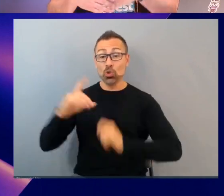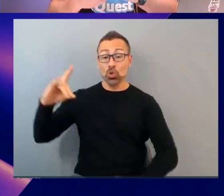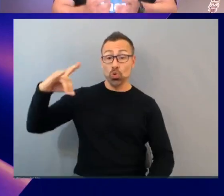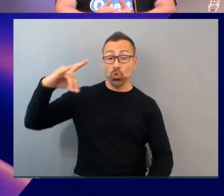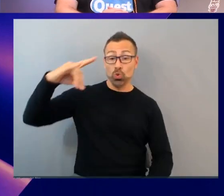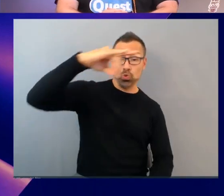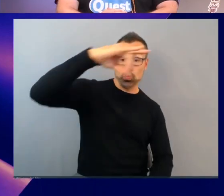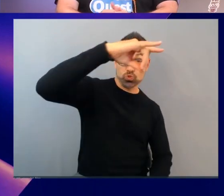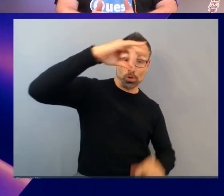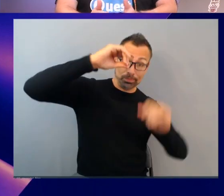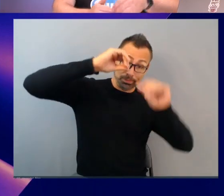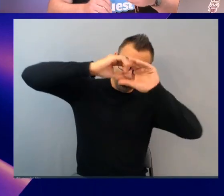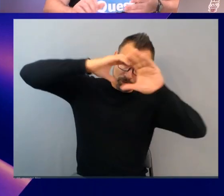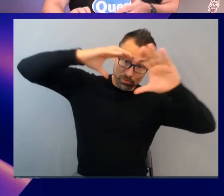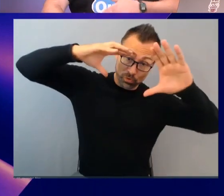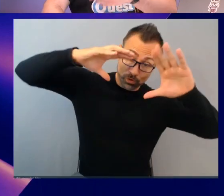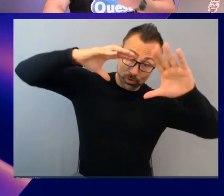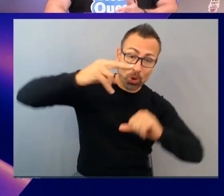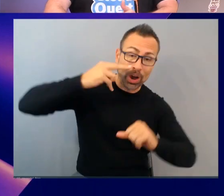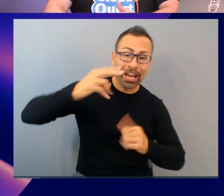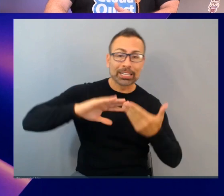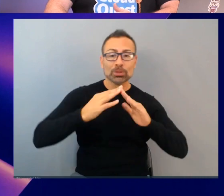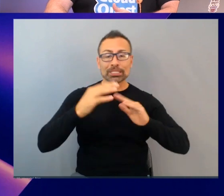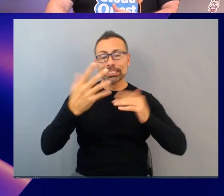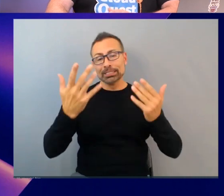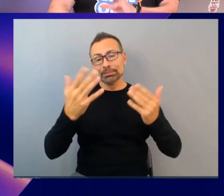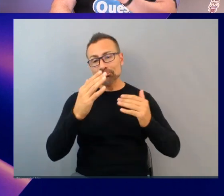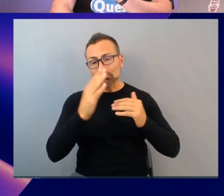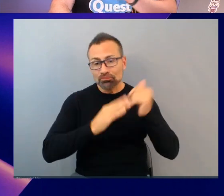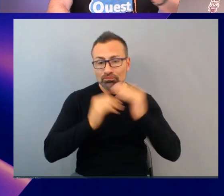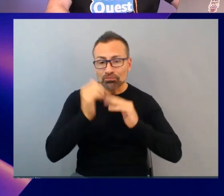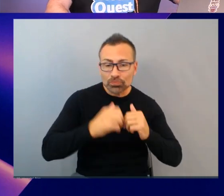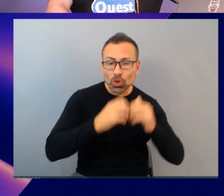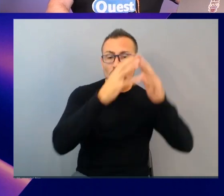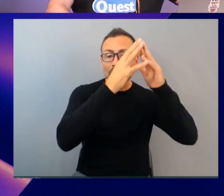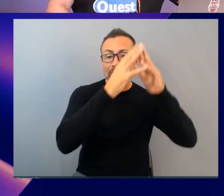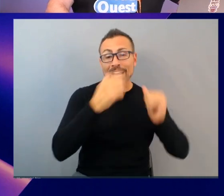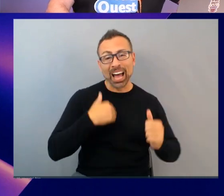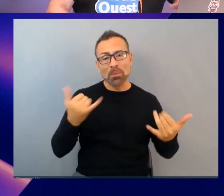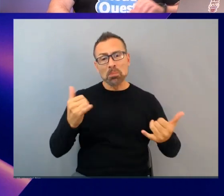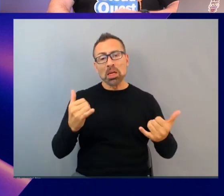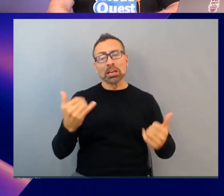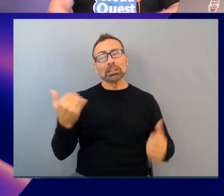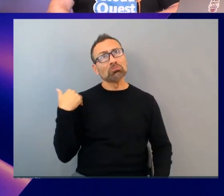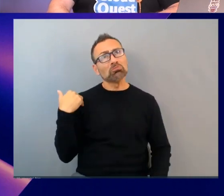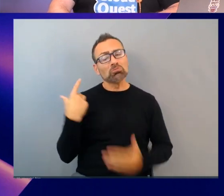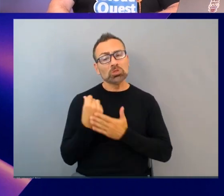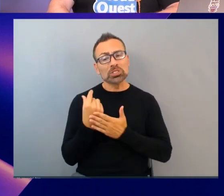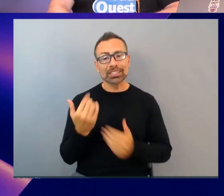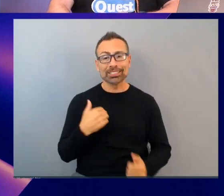I've been playing this game on Twitch recently, so I am a level four. My character is called Deploy to Prod.